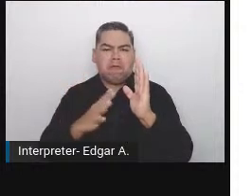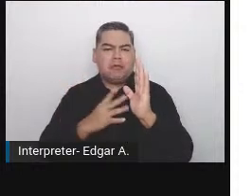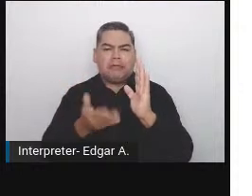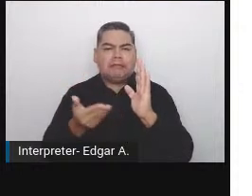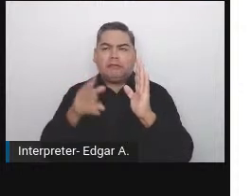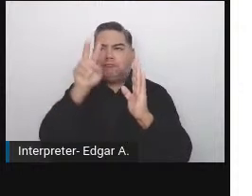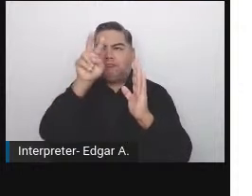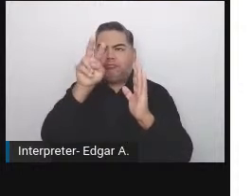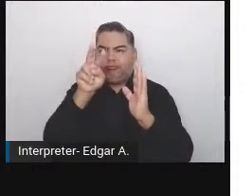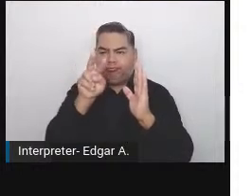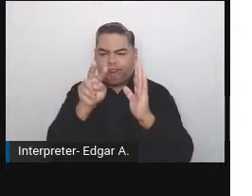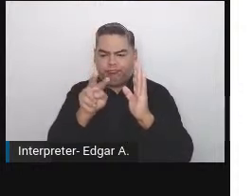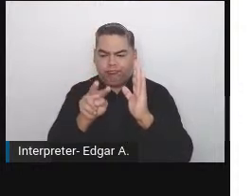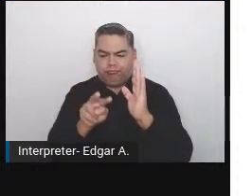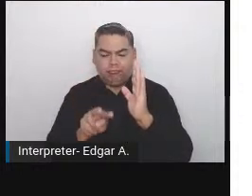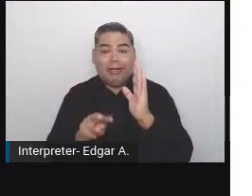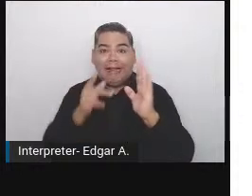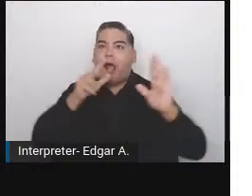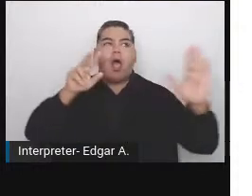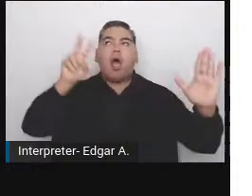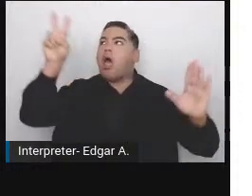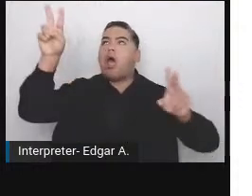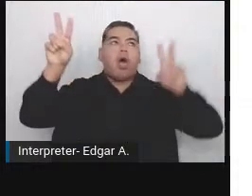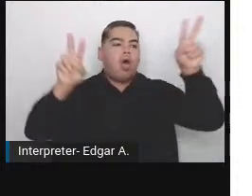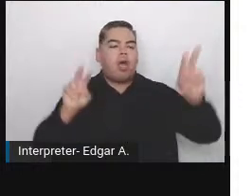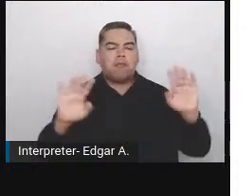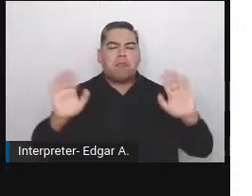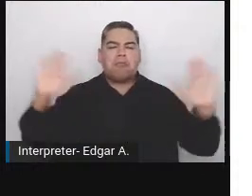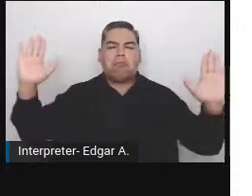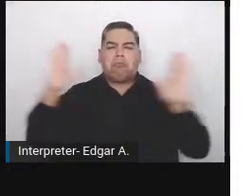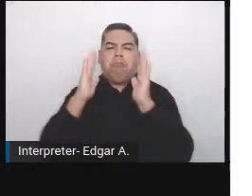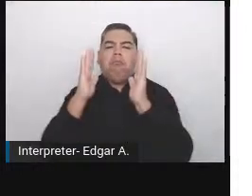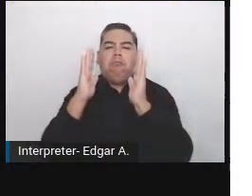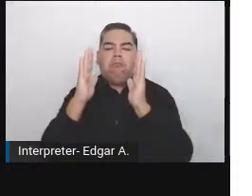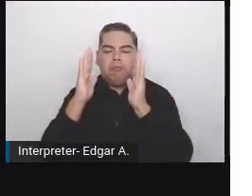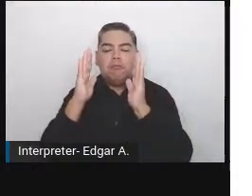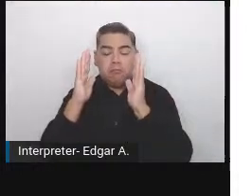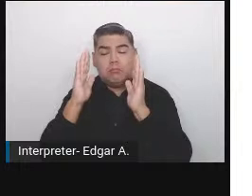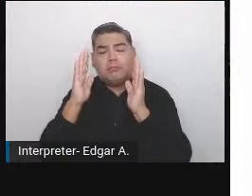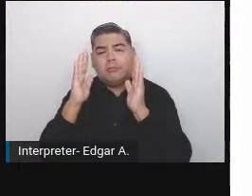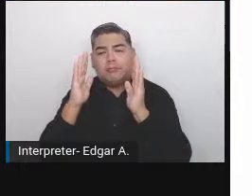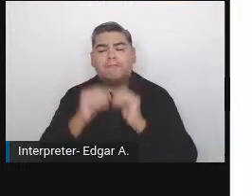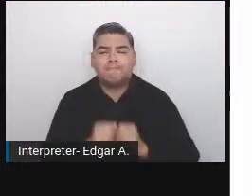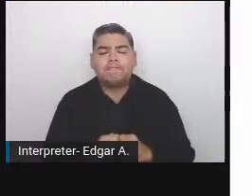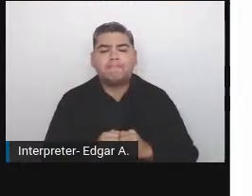be very confusing. At this site we wanted to keep it simple and have it all in one place and go downward. The last thing